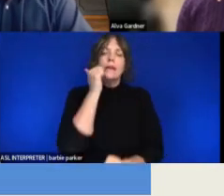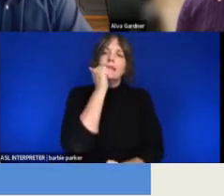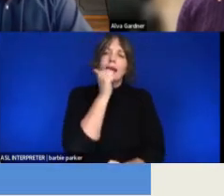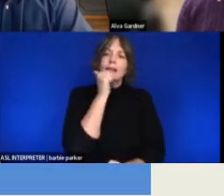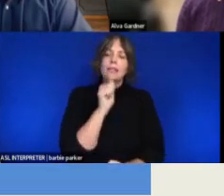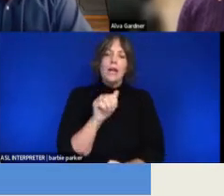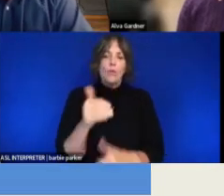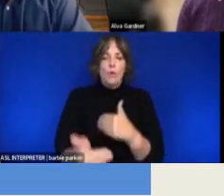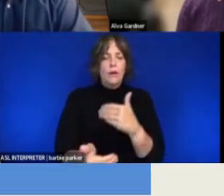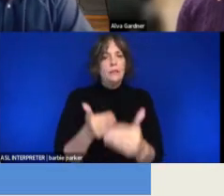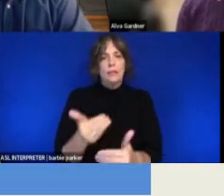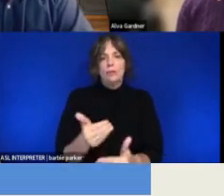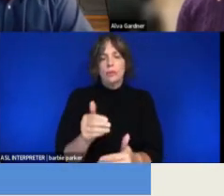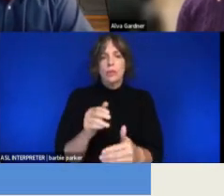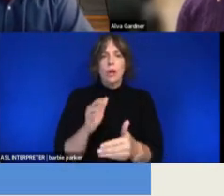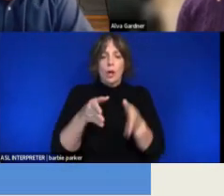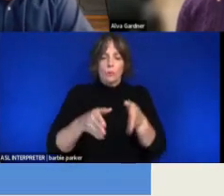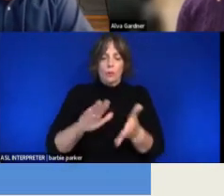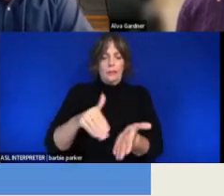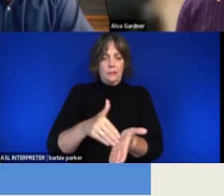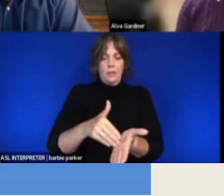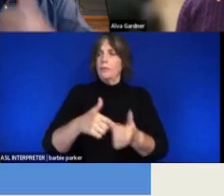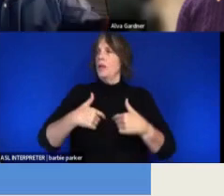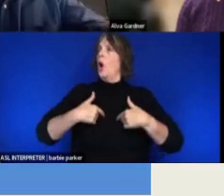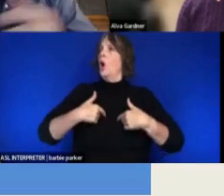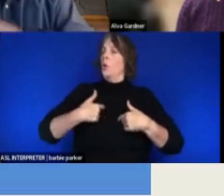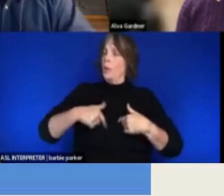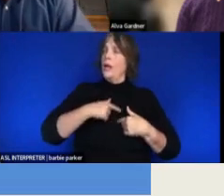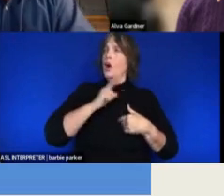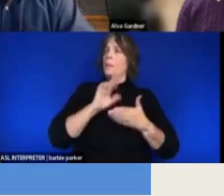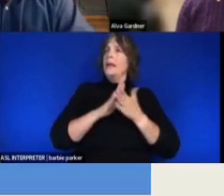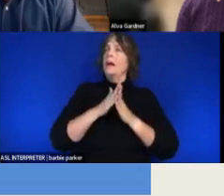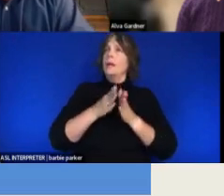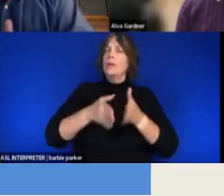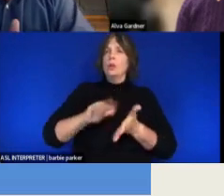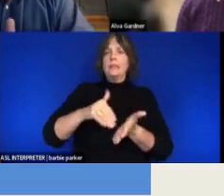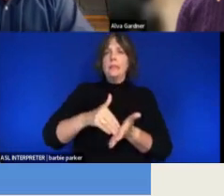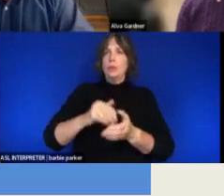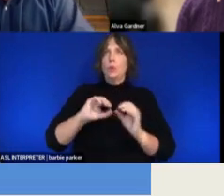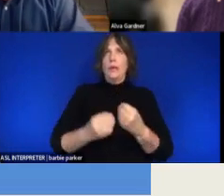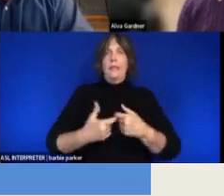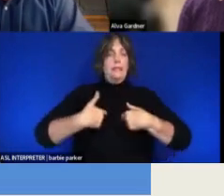Person-centeredness shouldn't be, I'm becoming a person-centered organization, or I am a person-centered organization. Those are